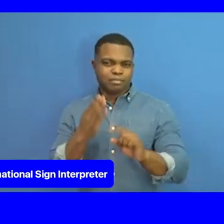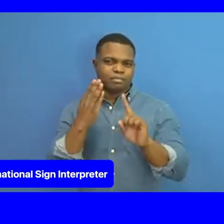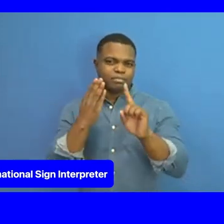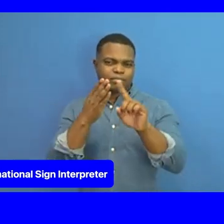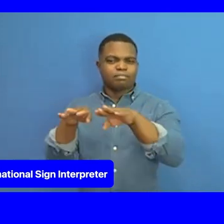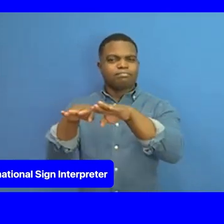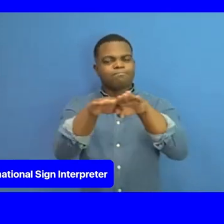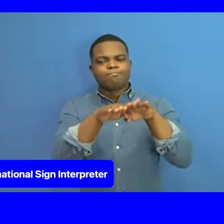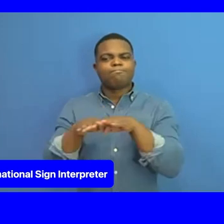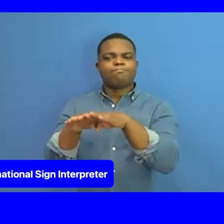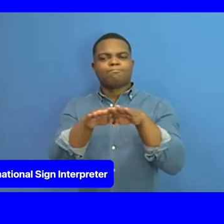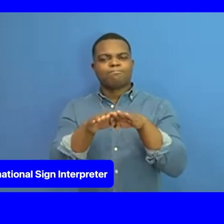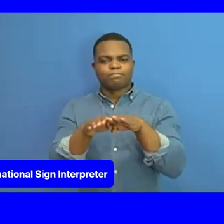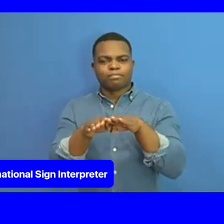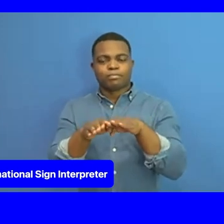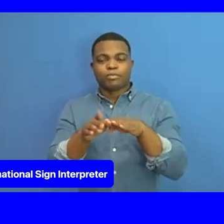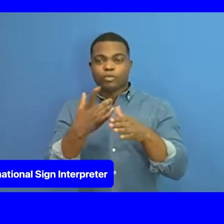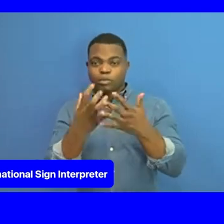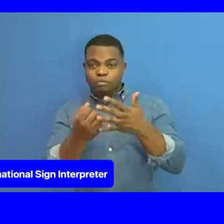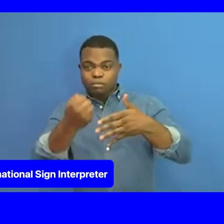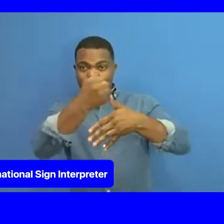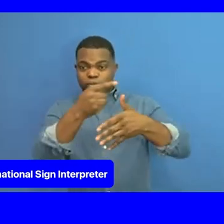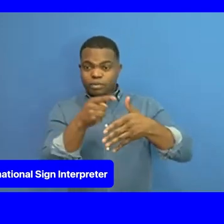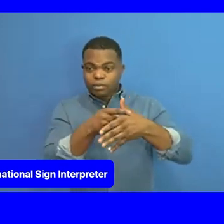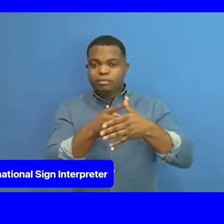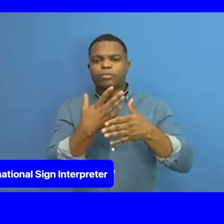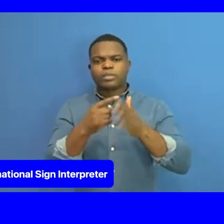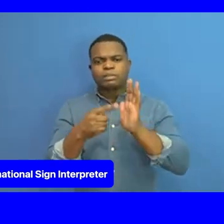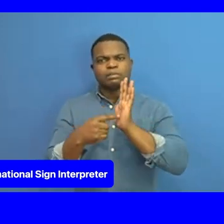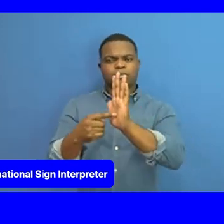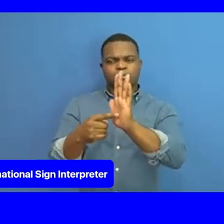the 88 partners which formed the 19 partnership selected,